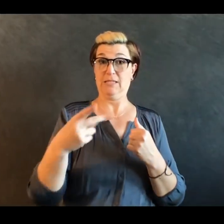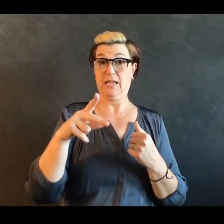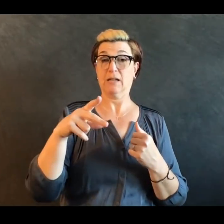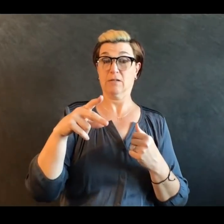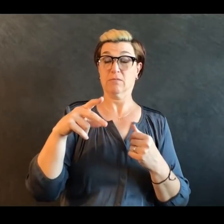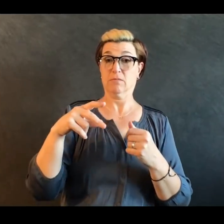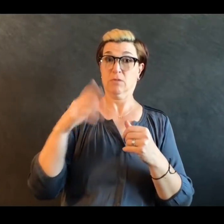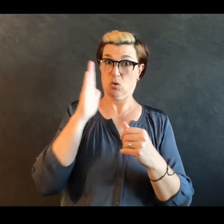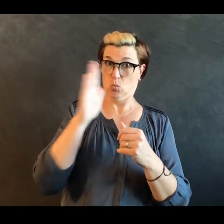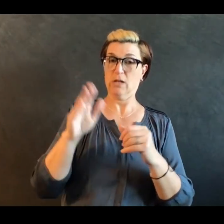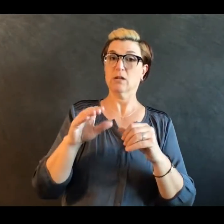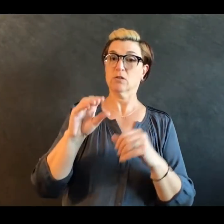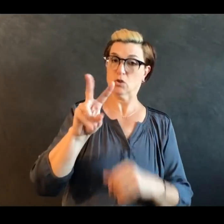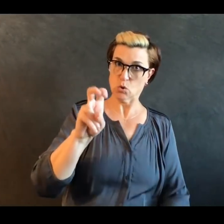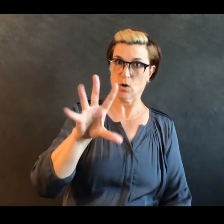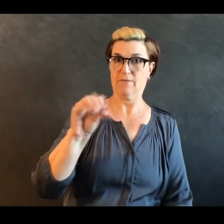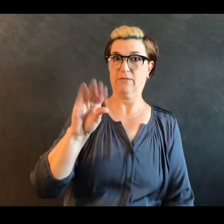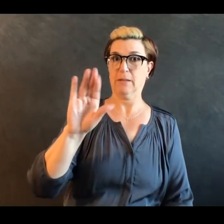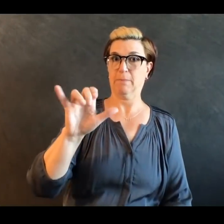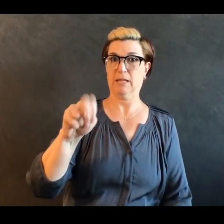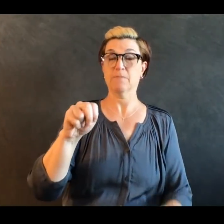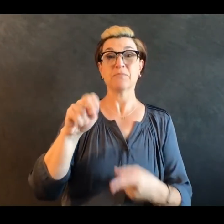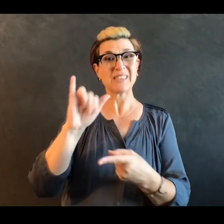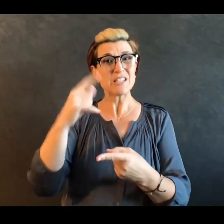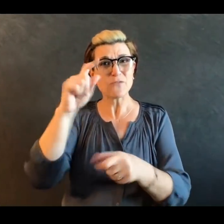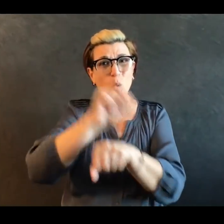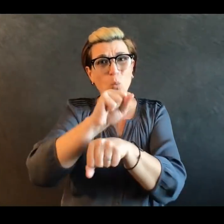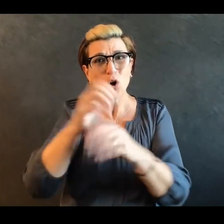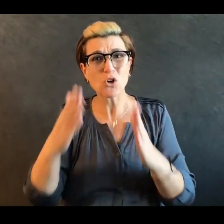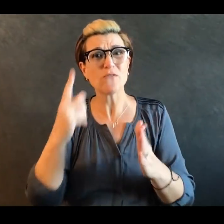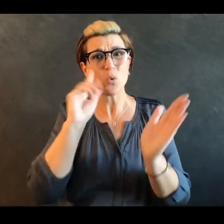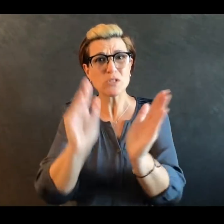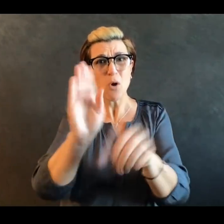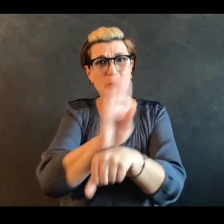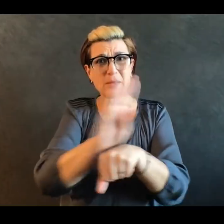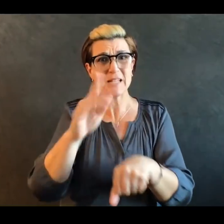workers and it goes to small businesses so we can save all the small businesses